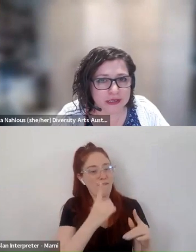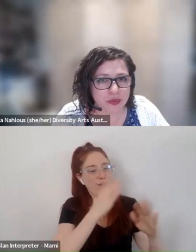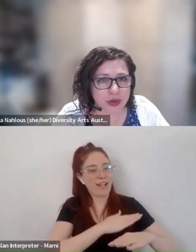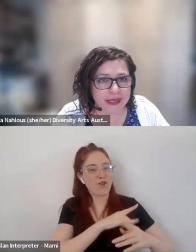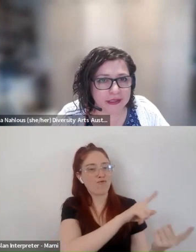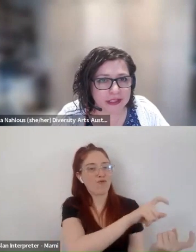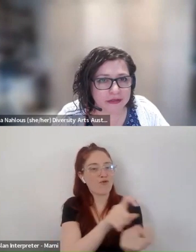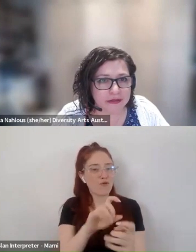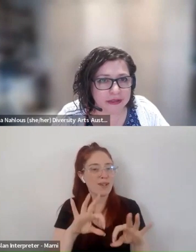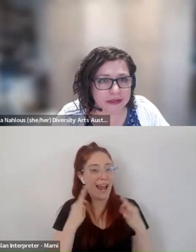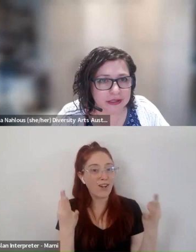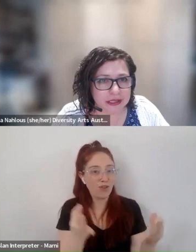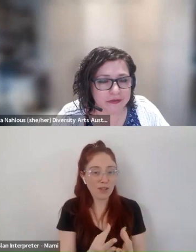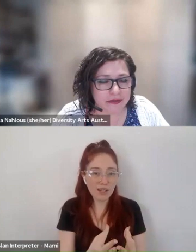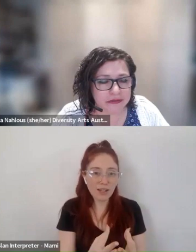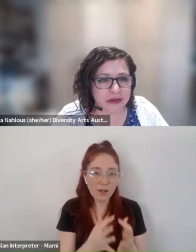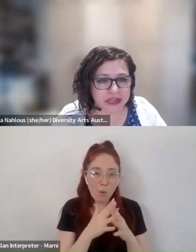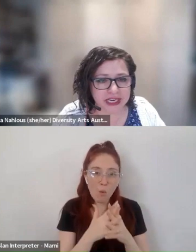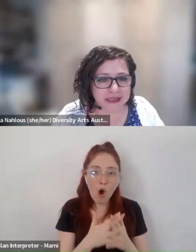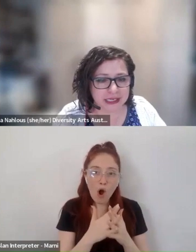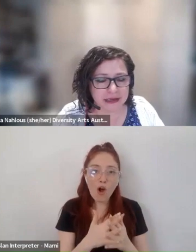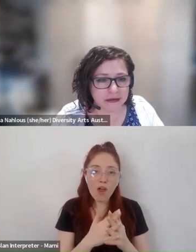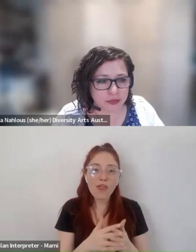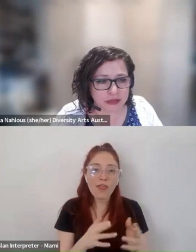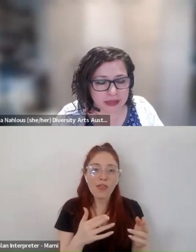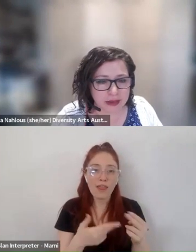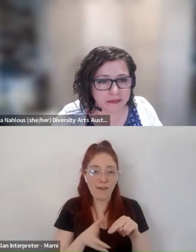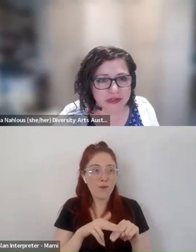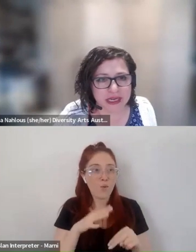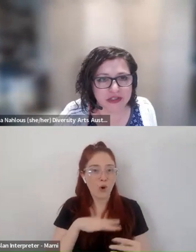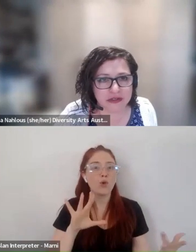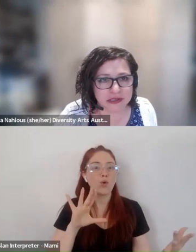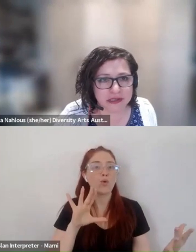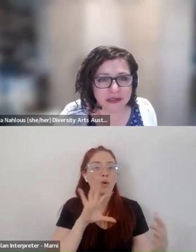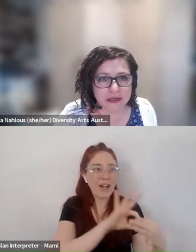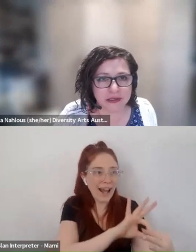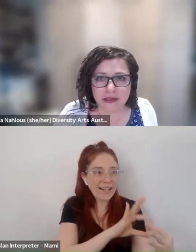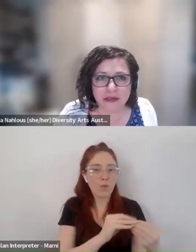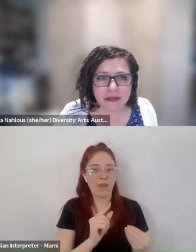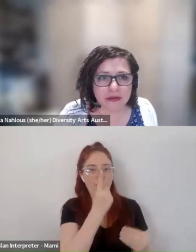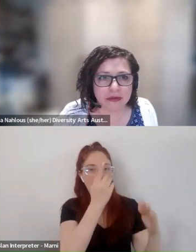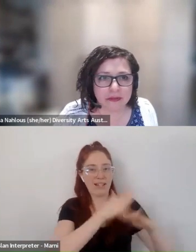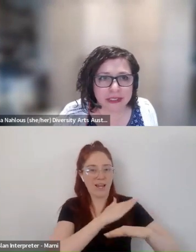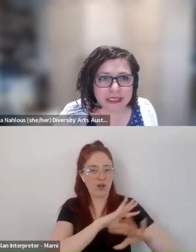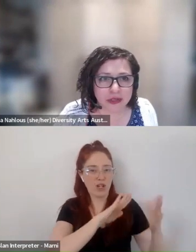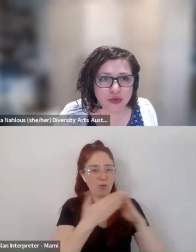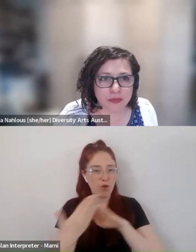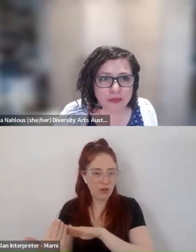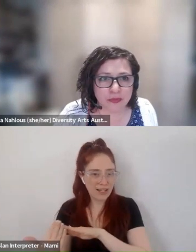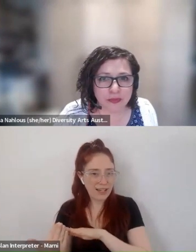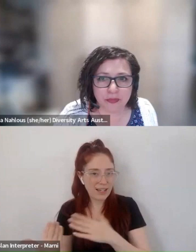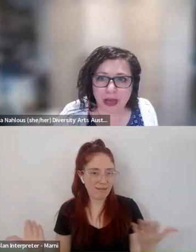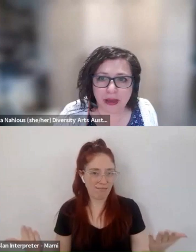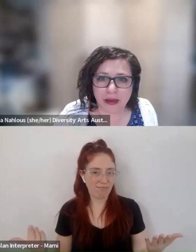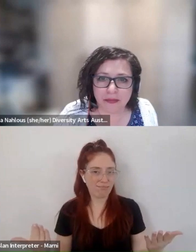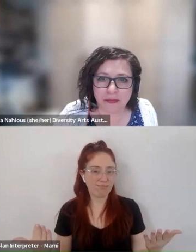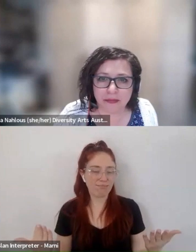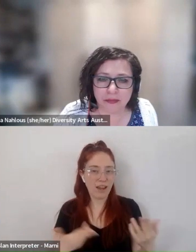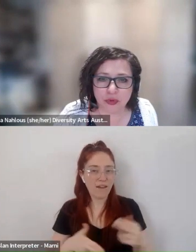as a way to, of connecting with First Nations, potential board